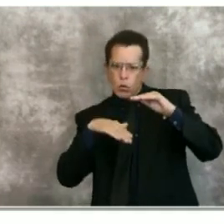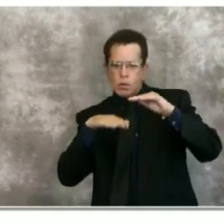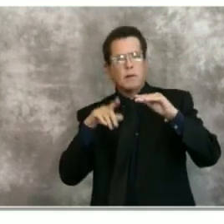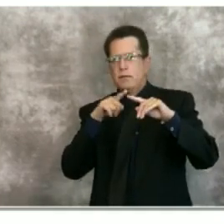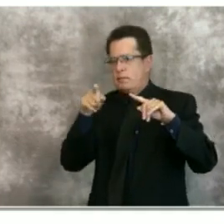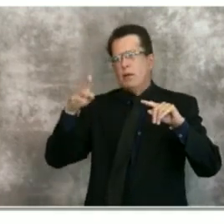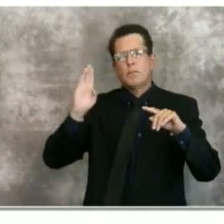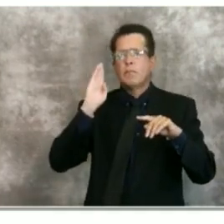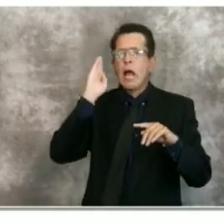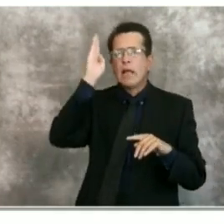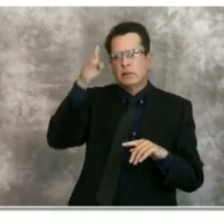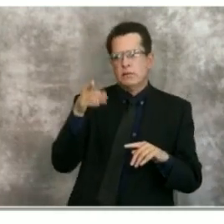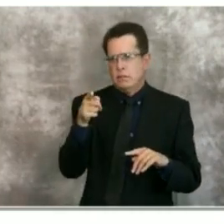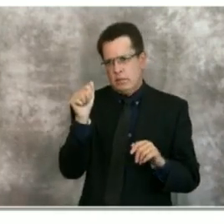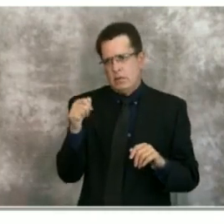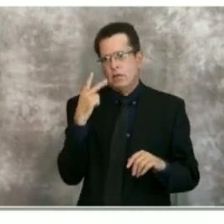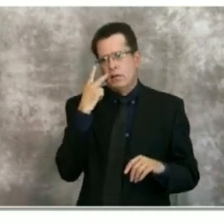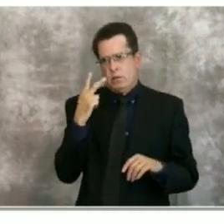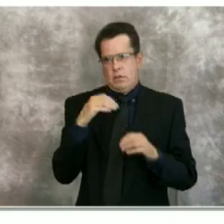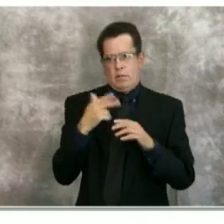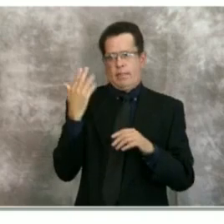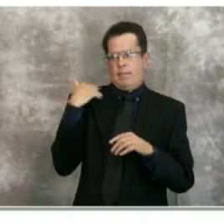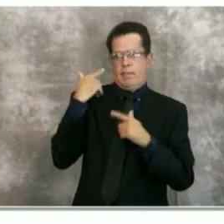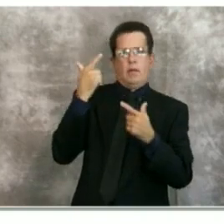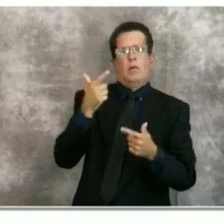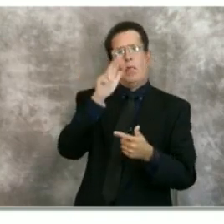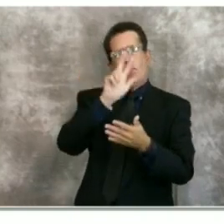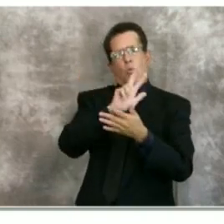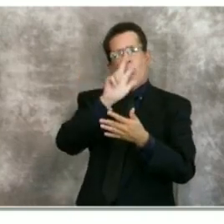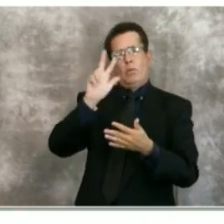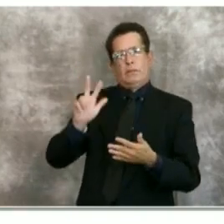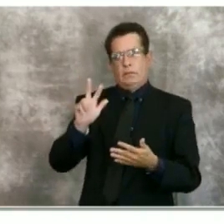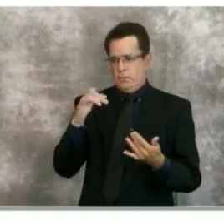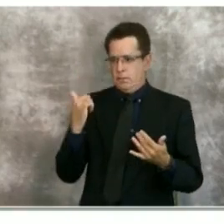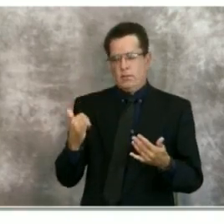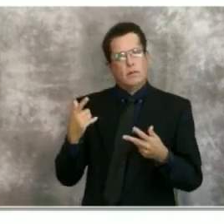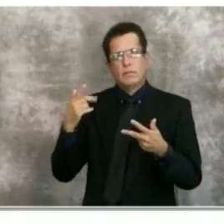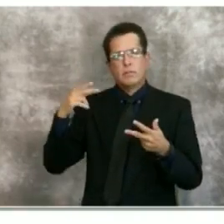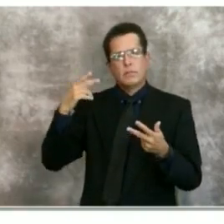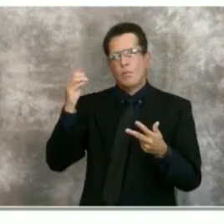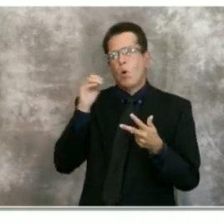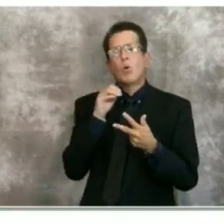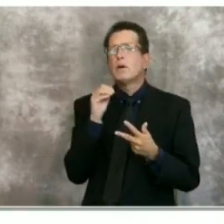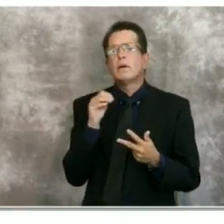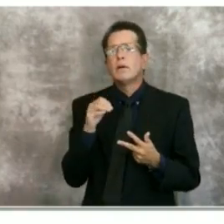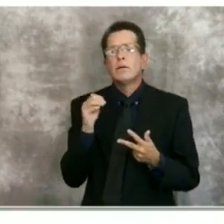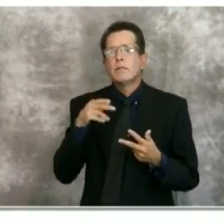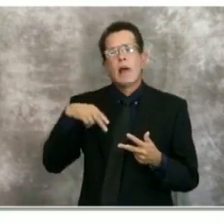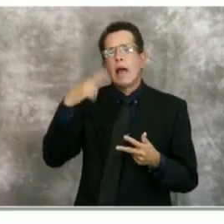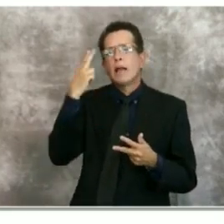THE TARGET 7 OR MORE OF OUTBREAKS AND THE PAST 7 DAYS.